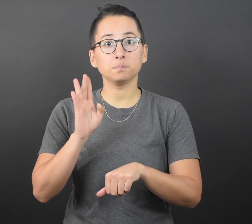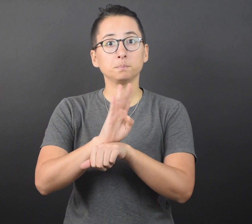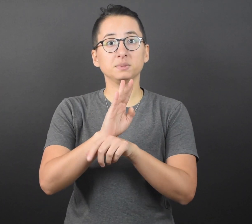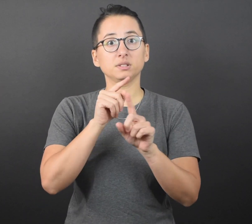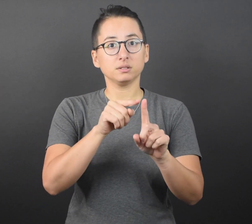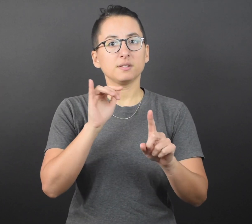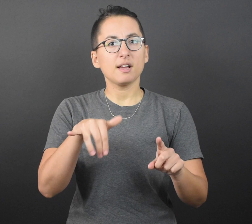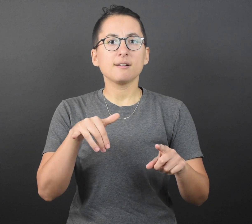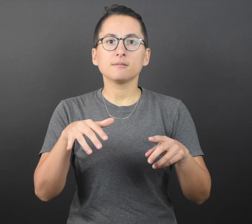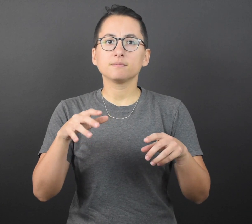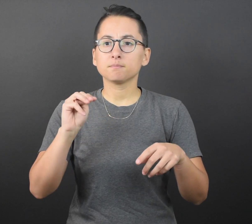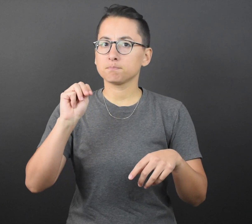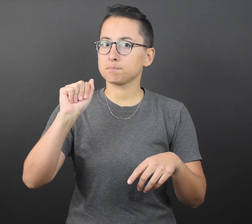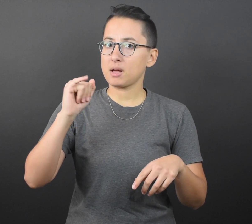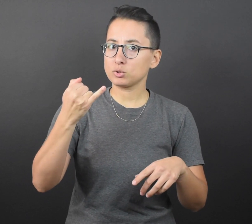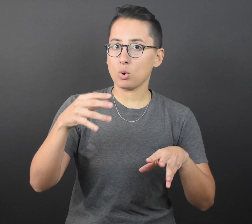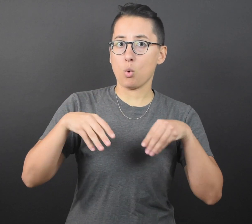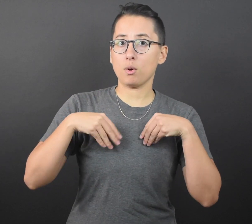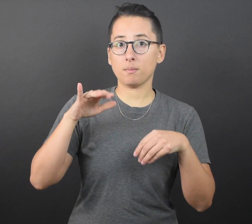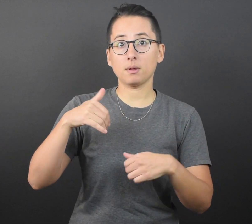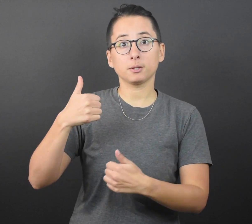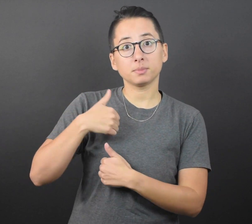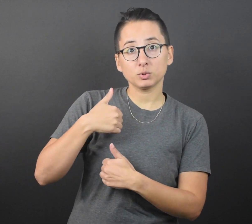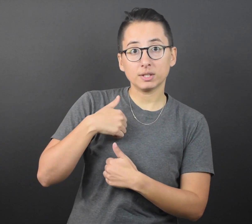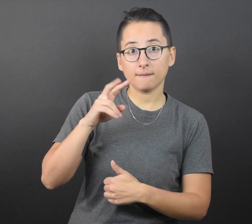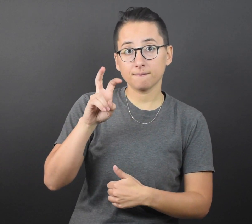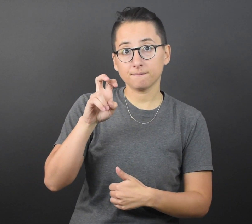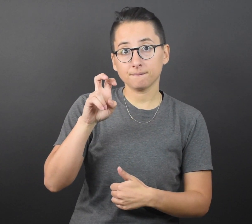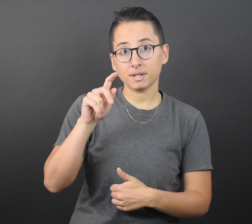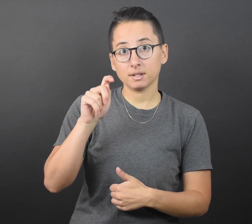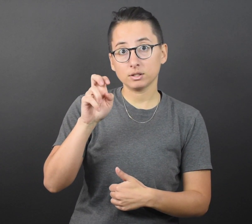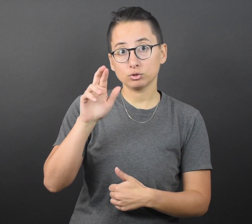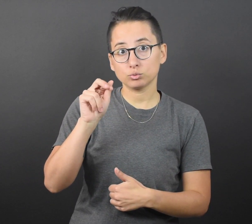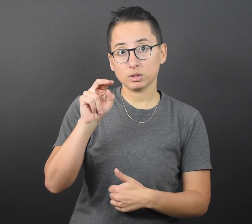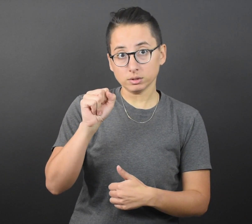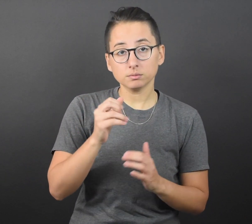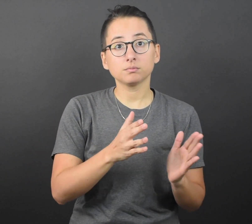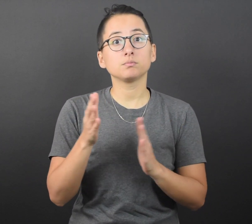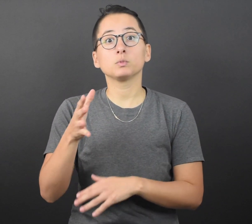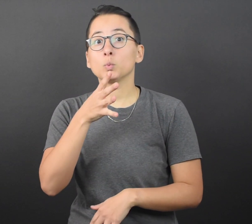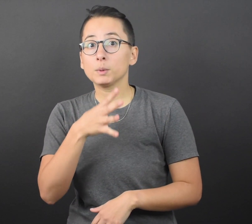operated businesses that can demonstrate financial hardship due to the COVID-19 pandemic.